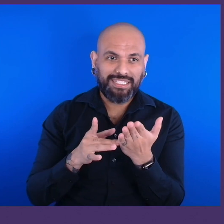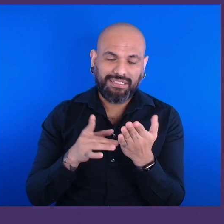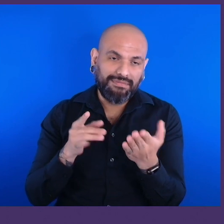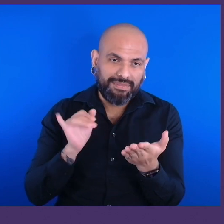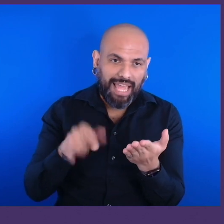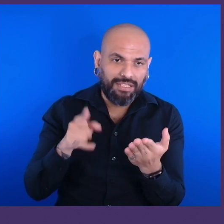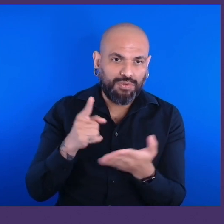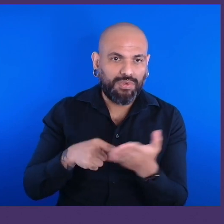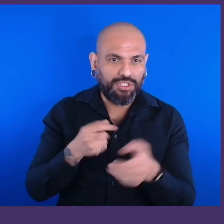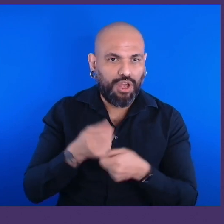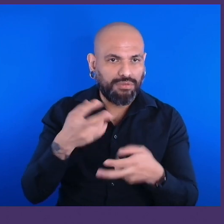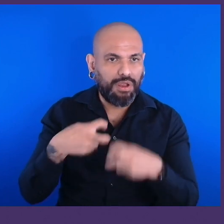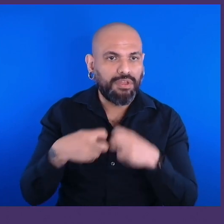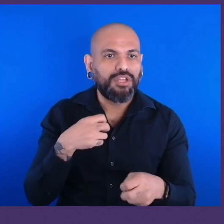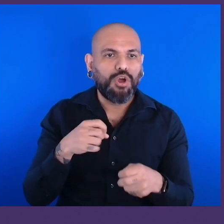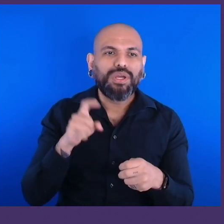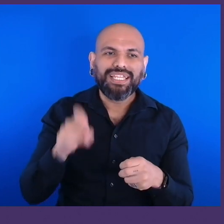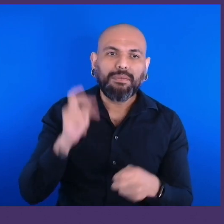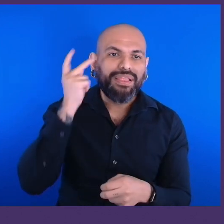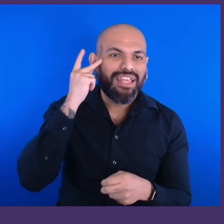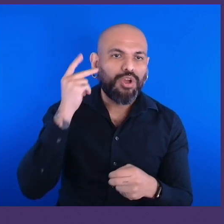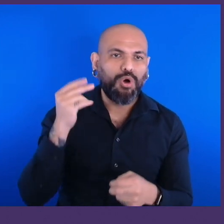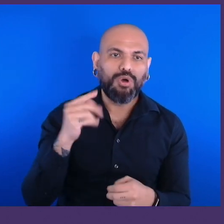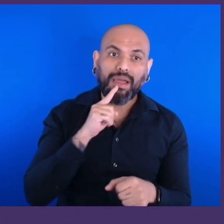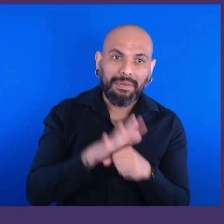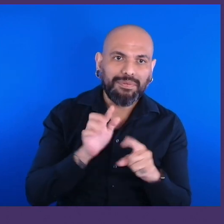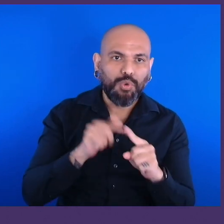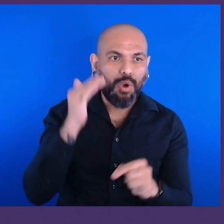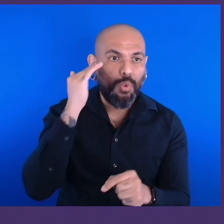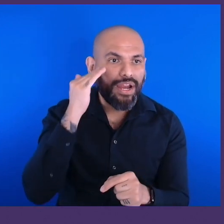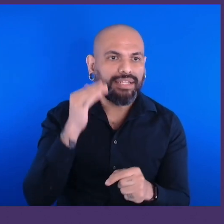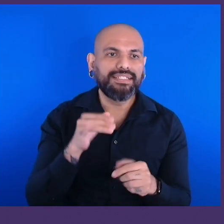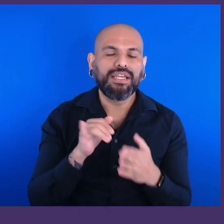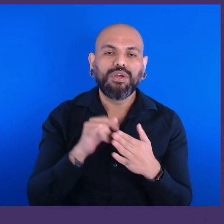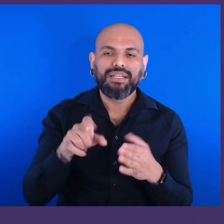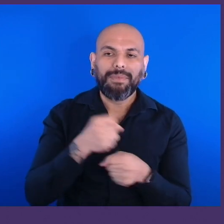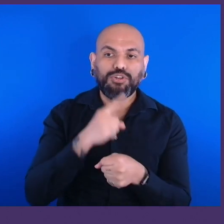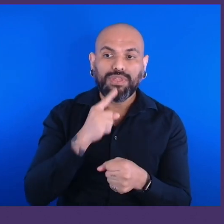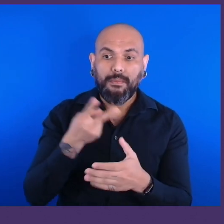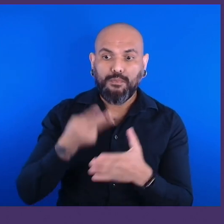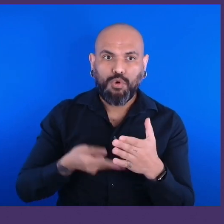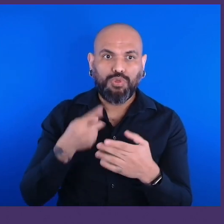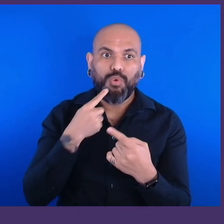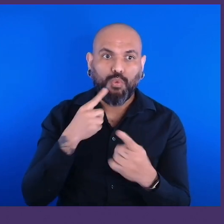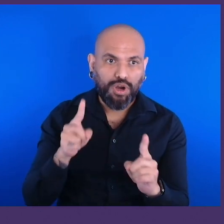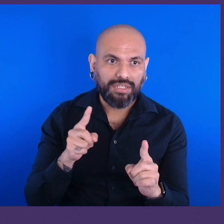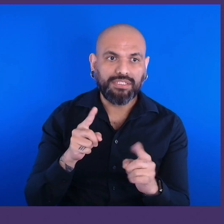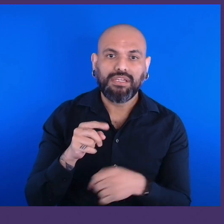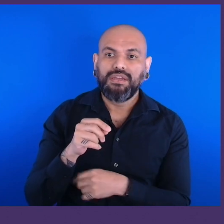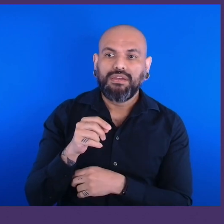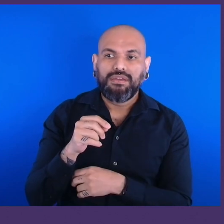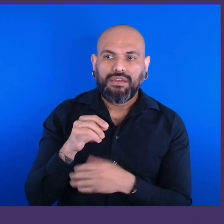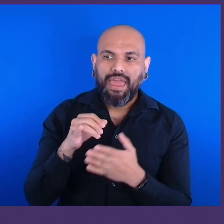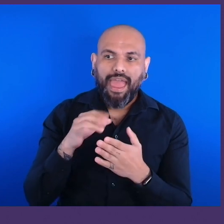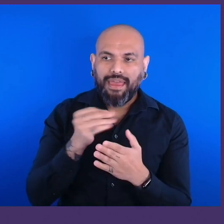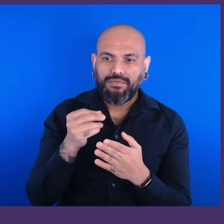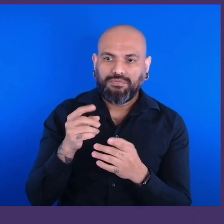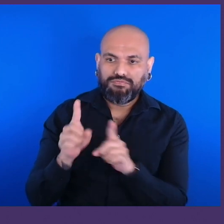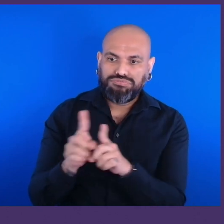which is really important. So, we need to make sure that both go hand-in-hand to get the job done.